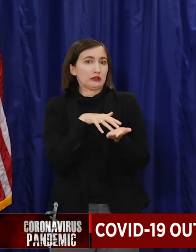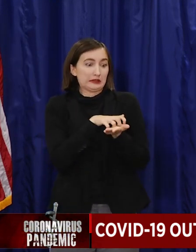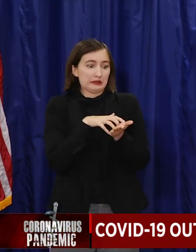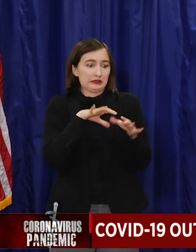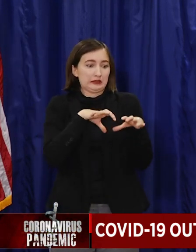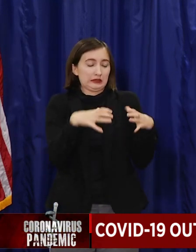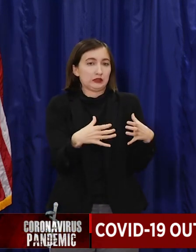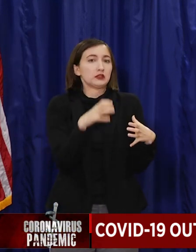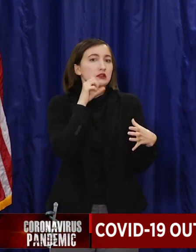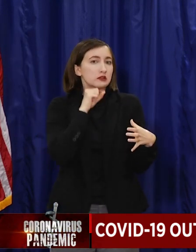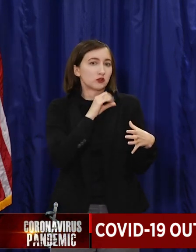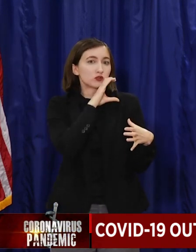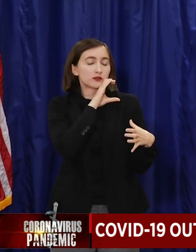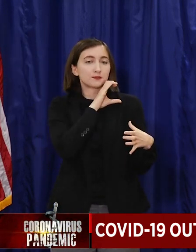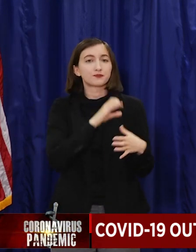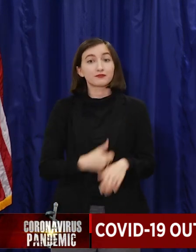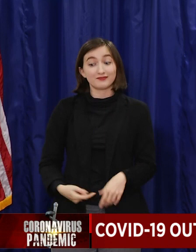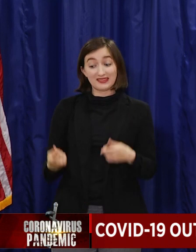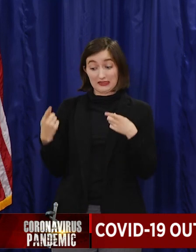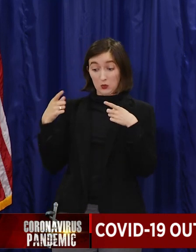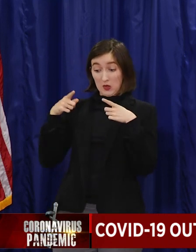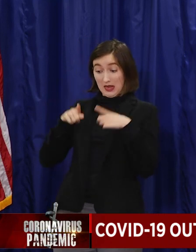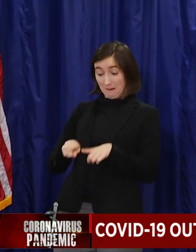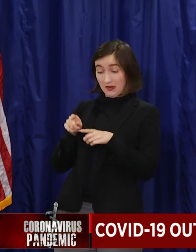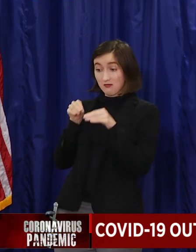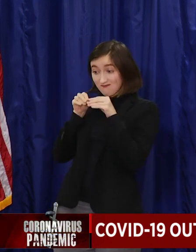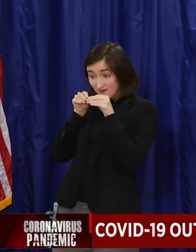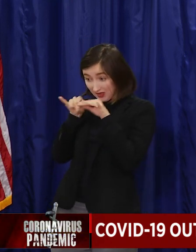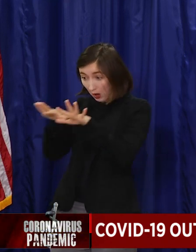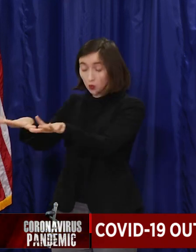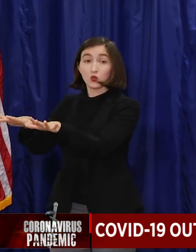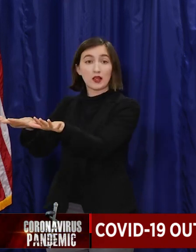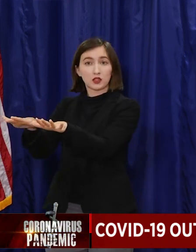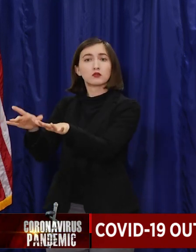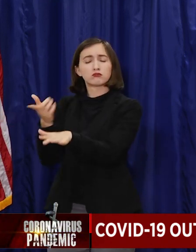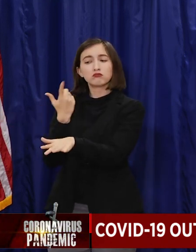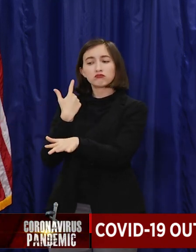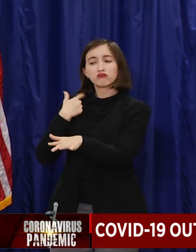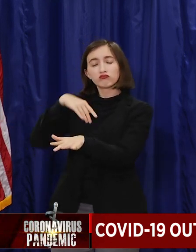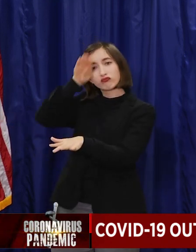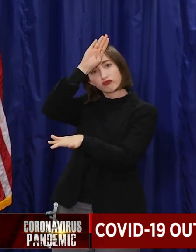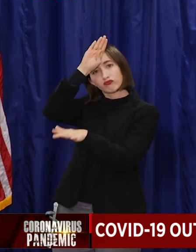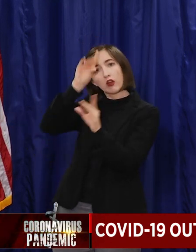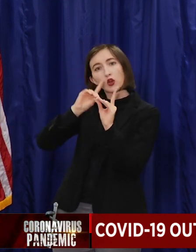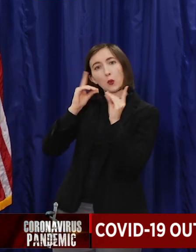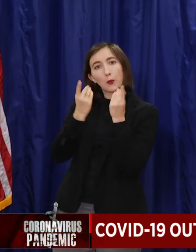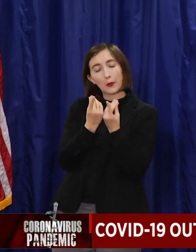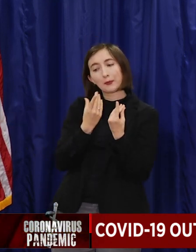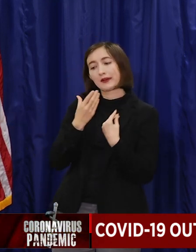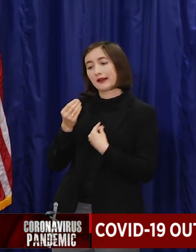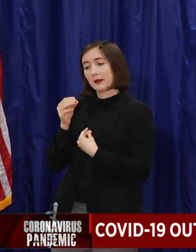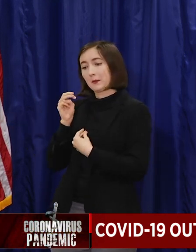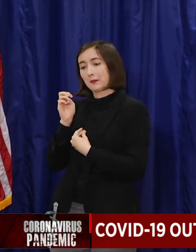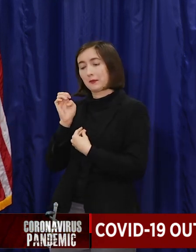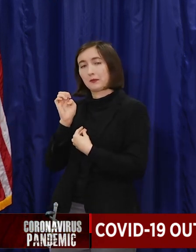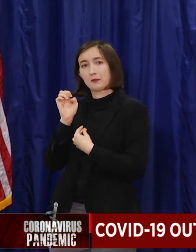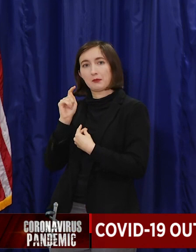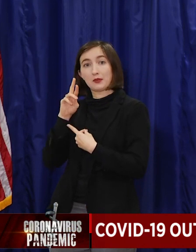AND HE WILL FACE 16 TH-SEEDED DERRICK JONES IN ROUND ONE. SOME POSITIVE NEWS COMING OUT DERRICK JONES IN ROUND ONE. SOME POSITIVE NEWS COMING OUT OF SOME POSITIVE NEWS COMING OUT OF THE NBA. ALL MEMBERS OF THE LA OF THE NBA. ALL MEMBERS OF THE LA LAKERS ARE SYMPTOM FREE THIS THE NBA. ALL MEMBERS OF THE LA LAKERS ARE SYMPTOM FREE THIS COMES JUST 2 WEEKS AFTER 2